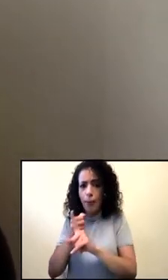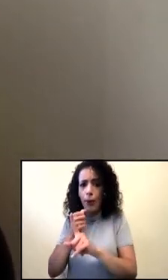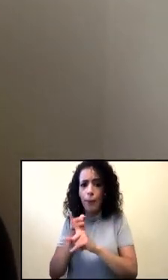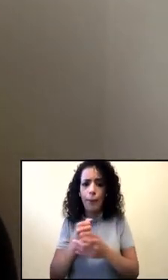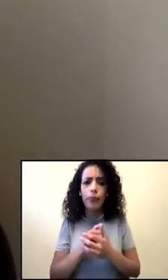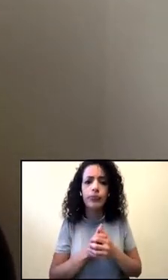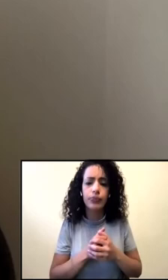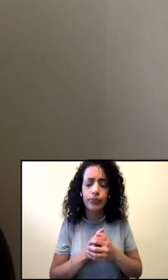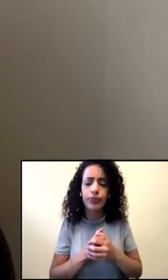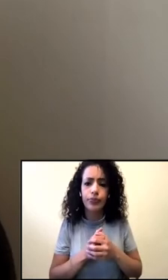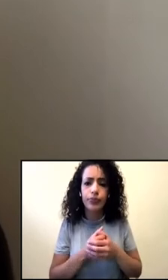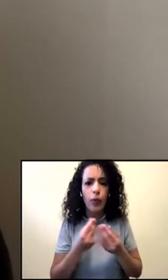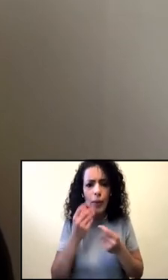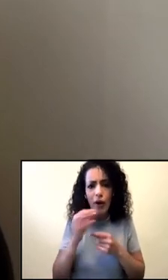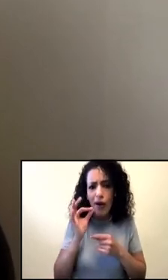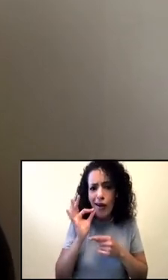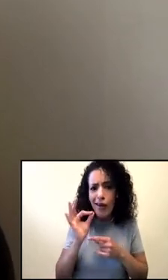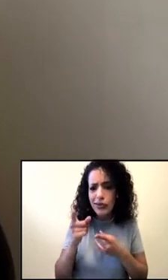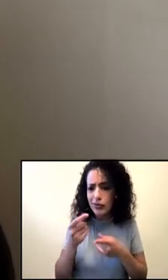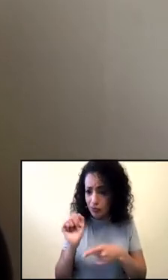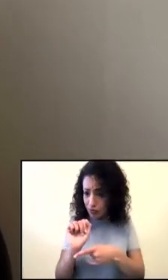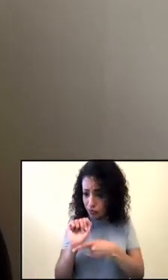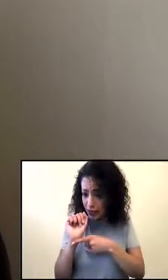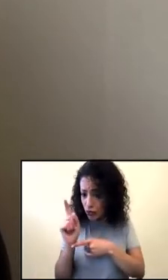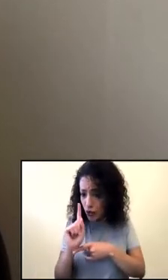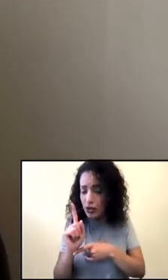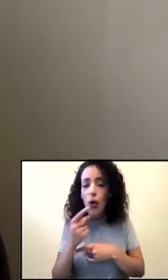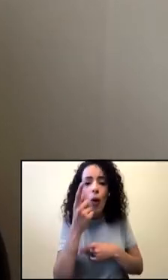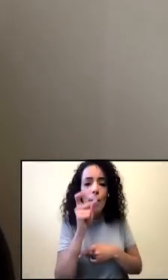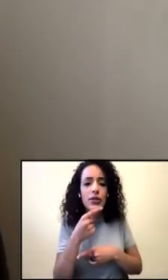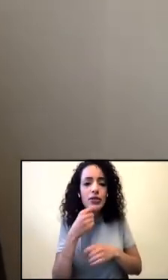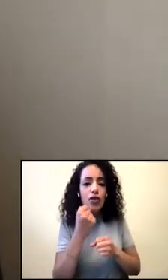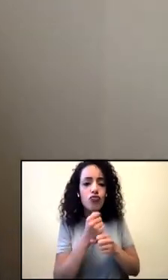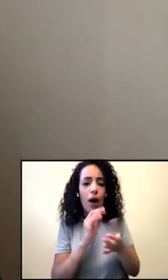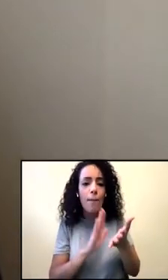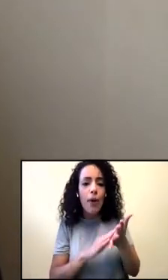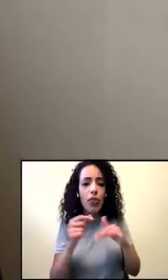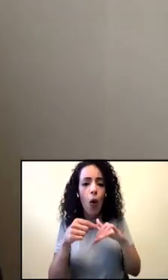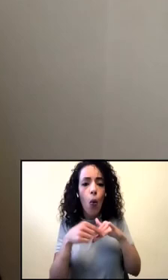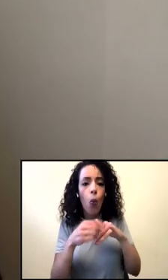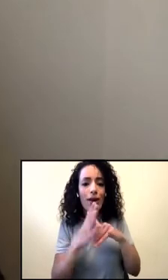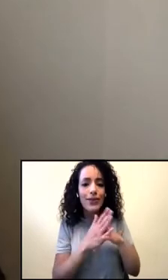keep their grandmother's wedding ring in their pocket to protect them. Yeah so I think it's just,